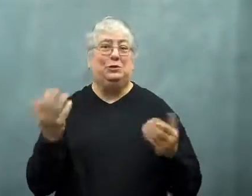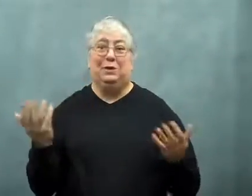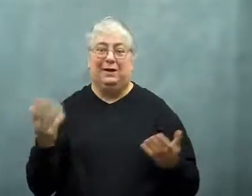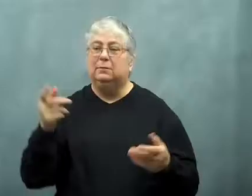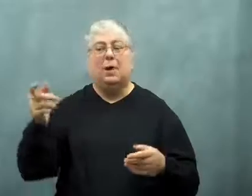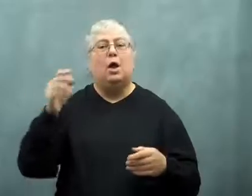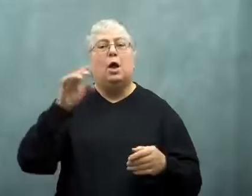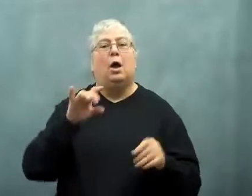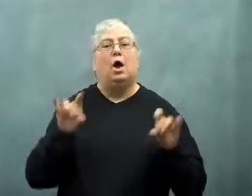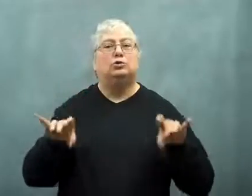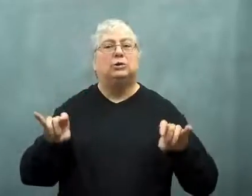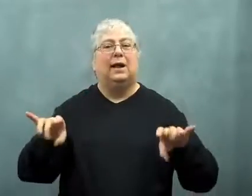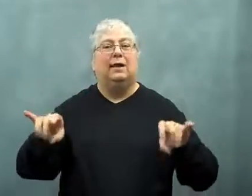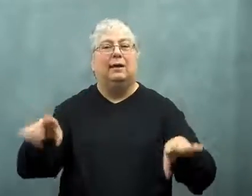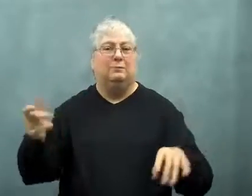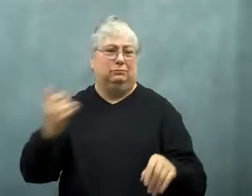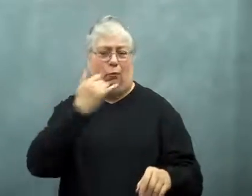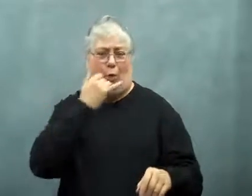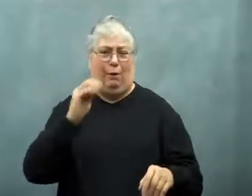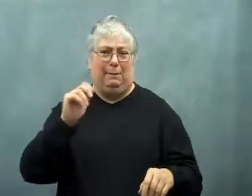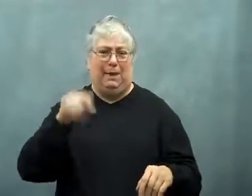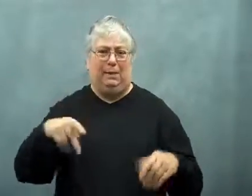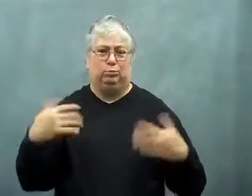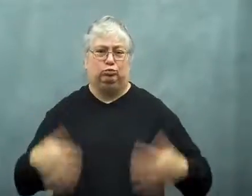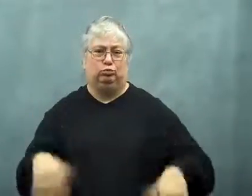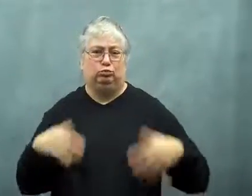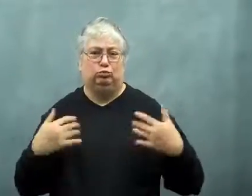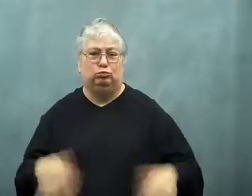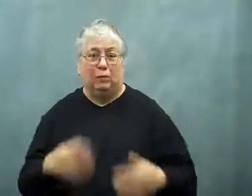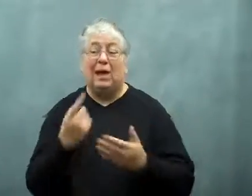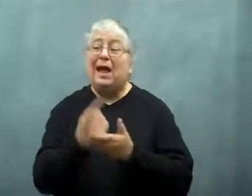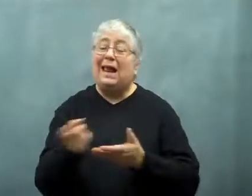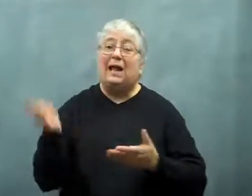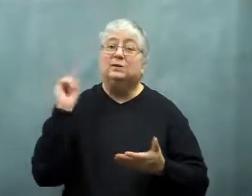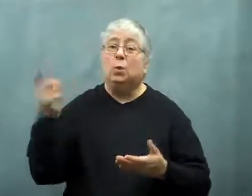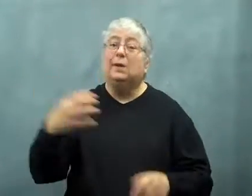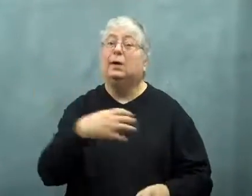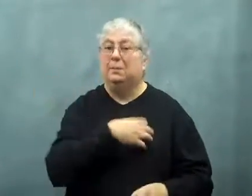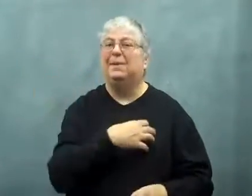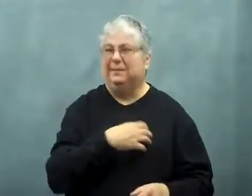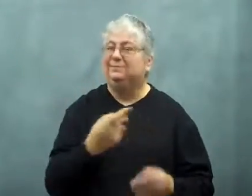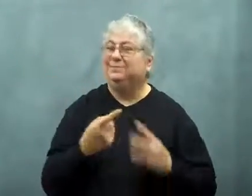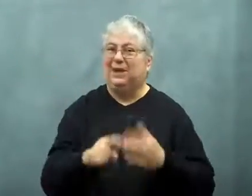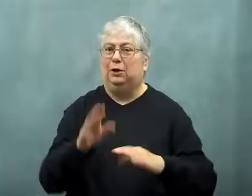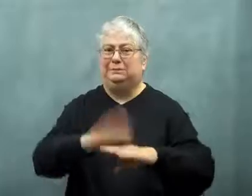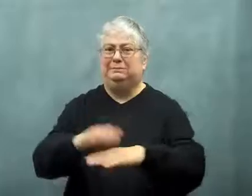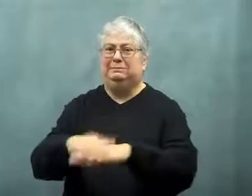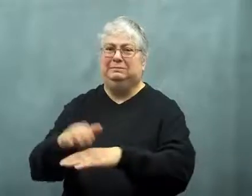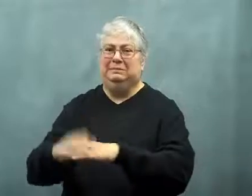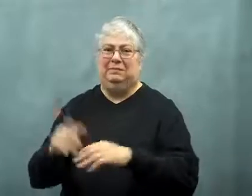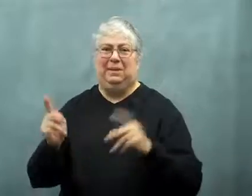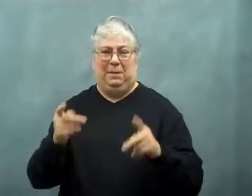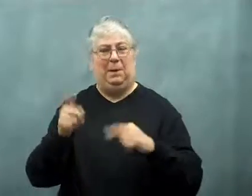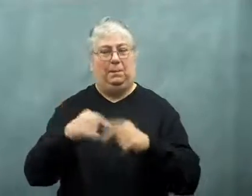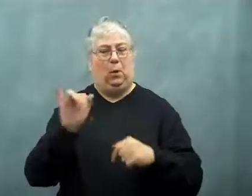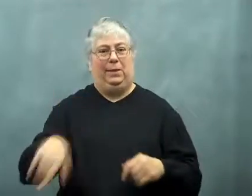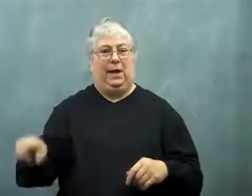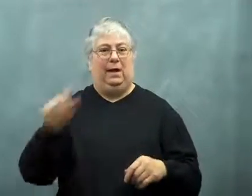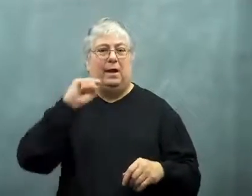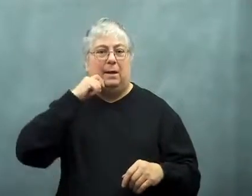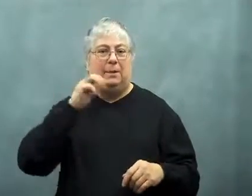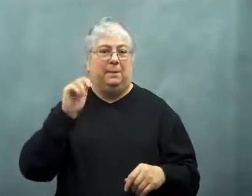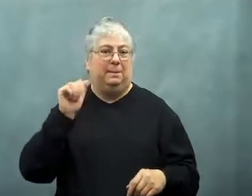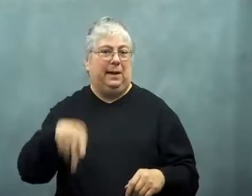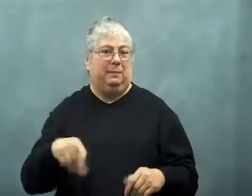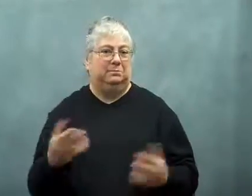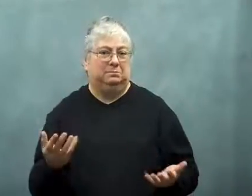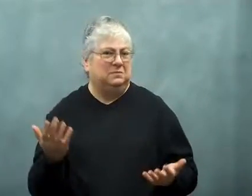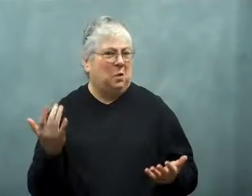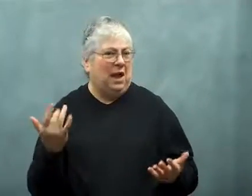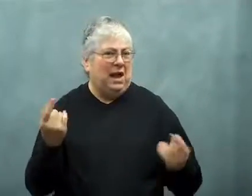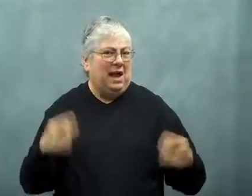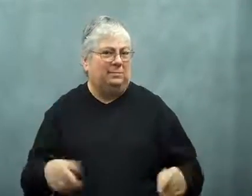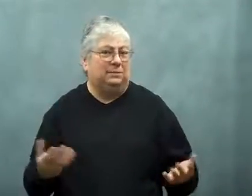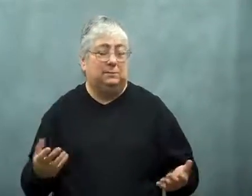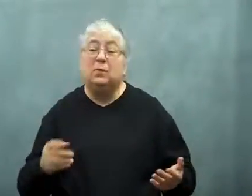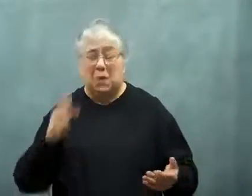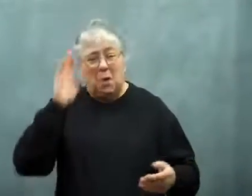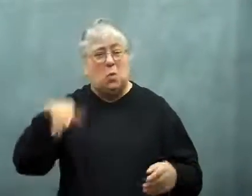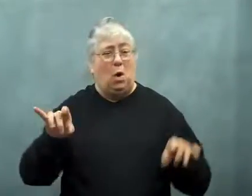There were major errors in the maps for Australia.